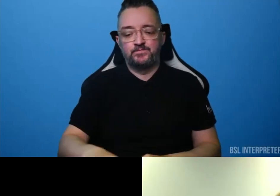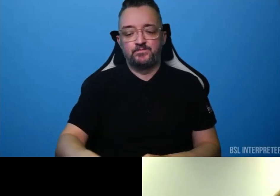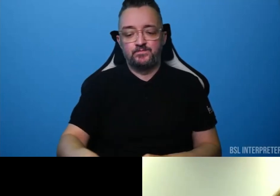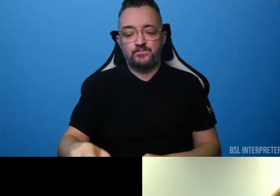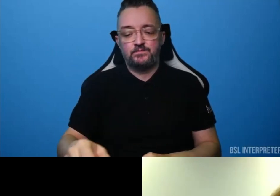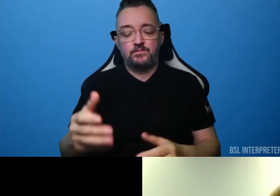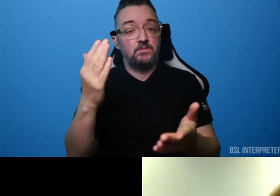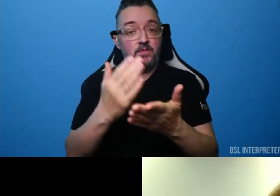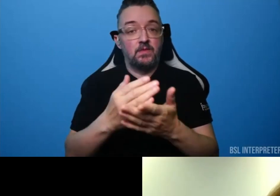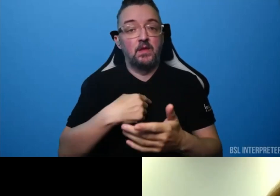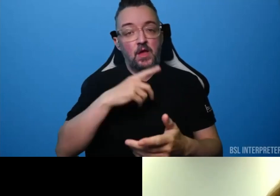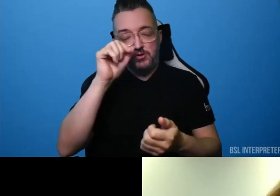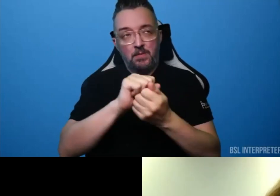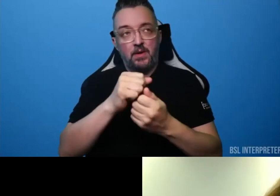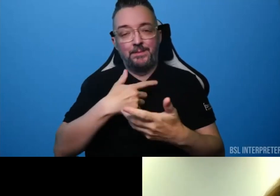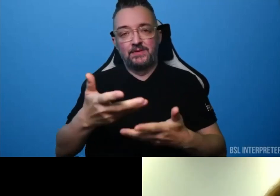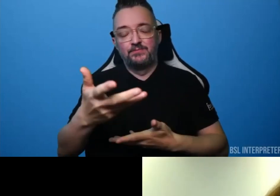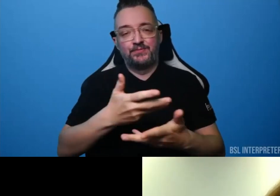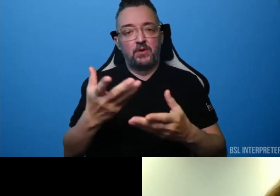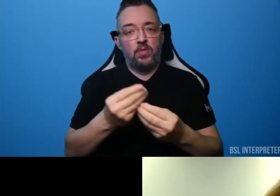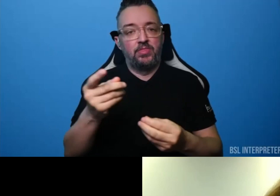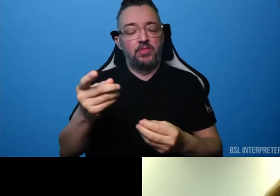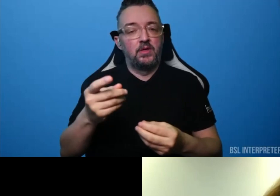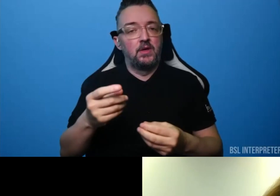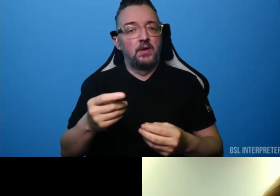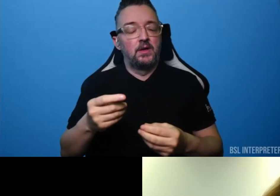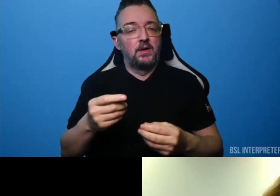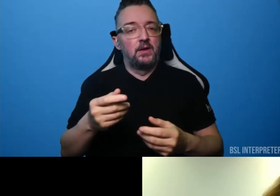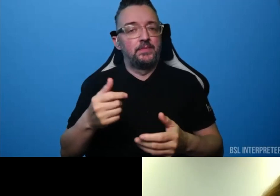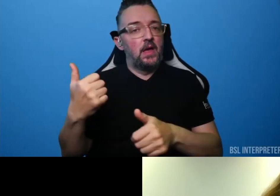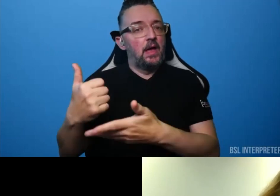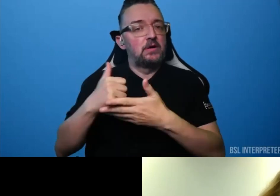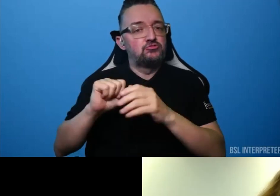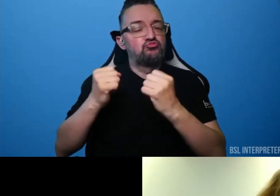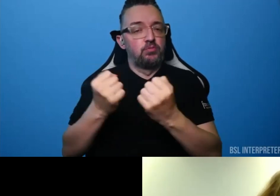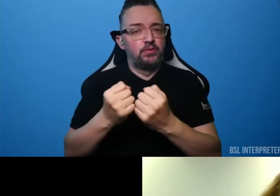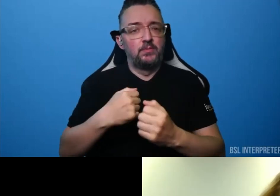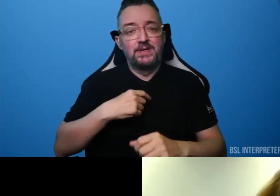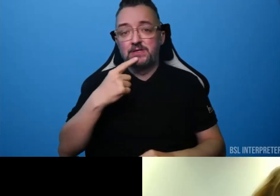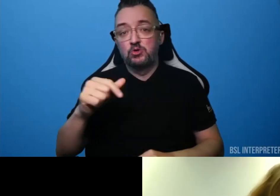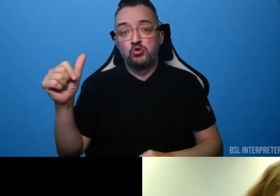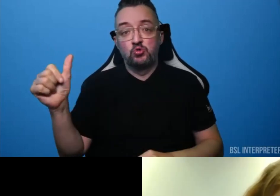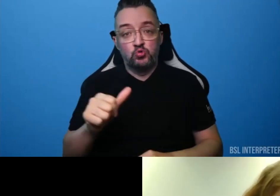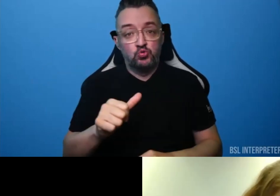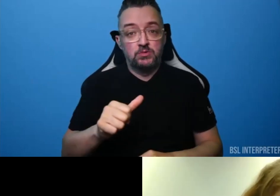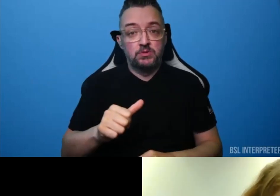I remember a conversation we had with the advisory group where I was saying you know do we need to have a case dedicated to